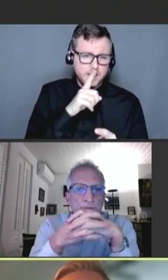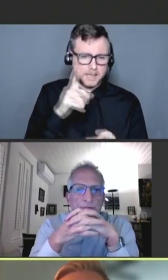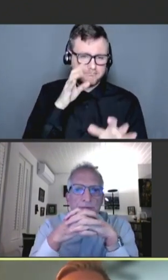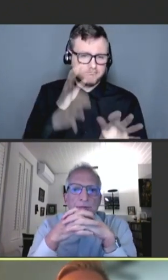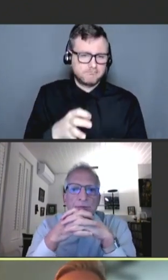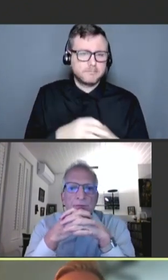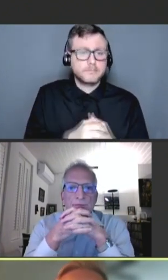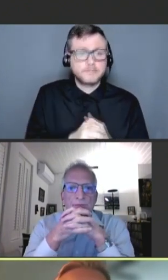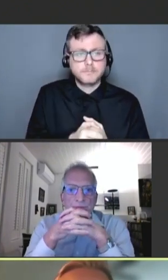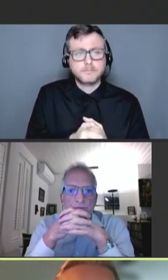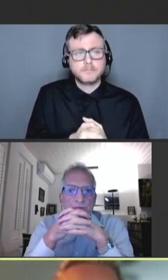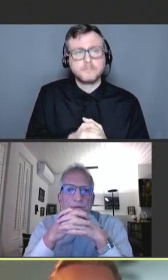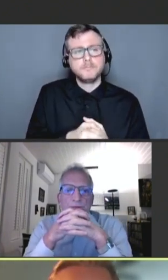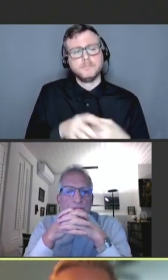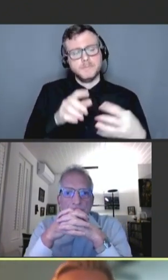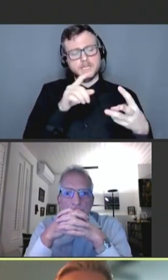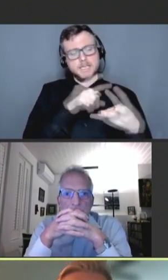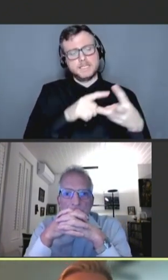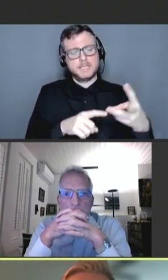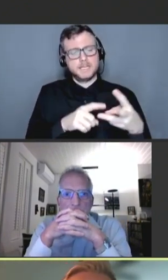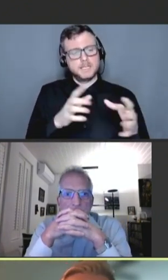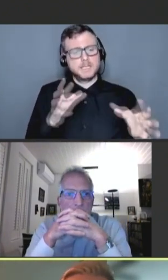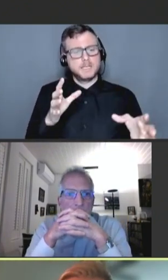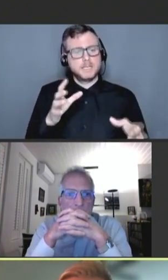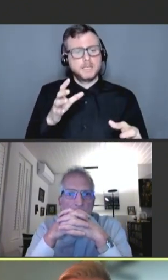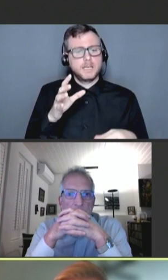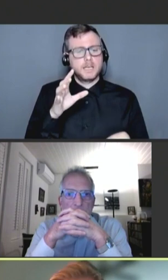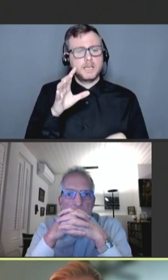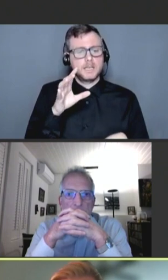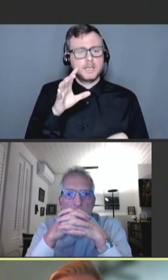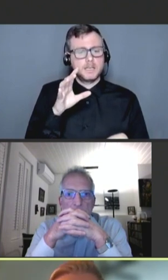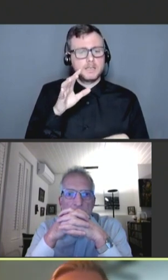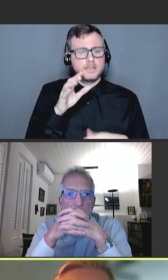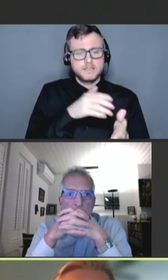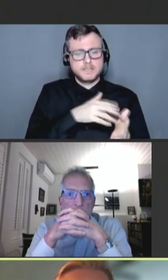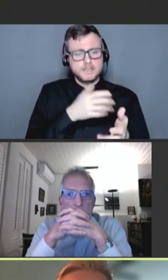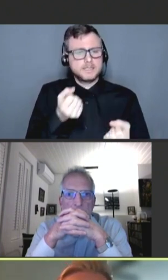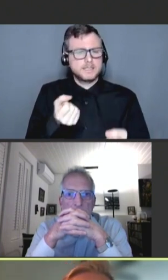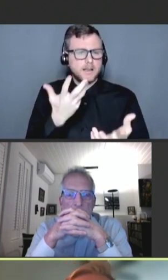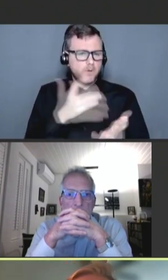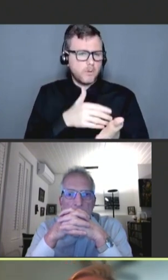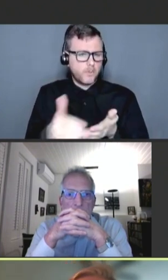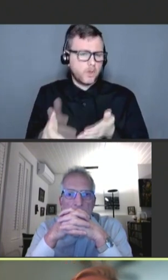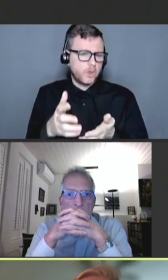Six studies with a total sample of over several million participants reported on the development